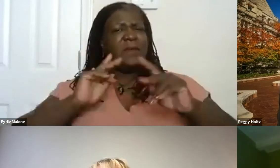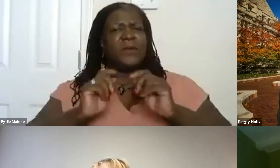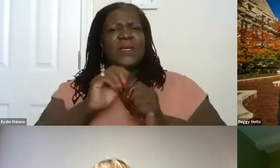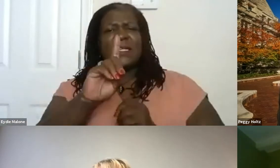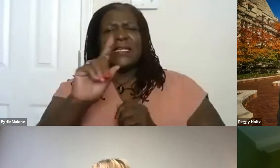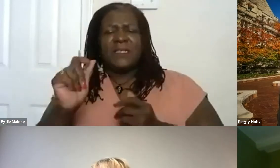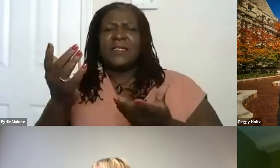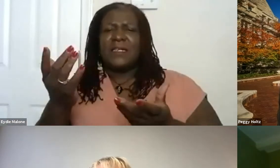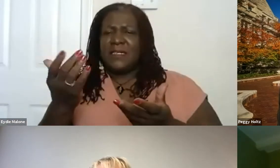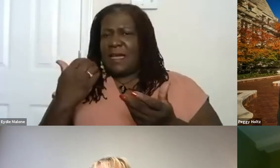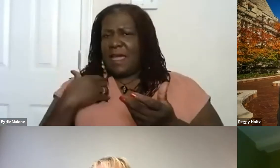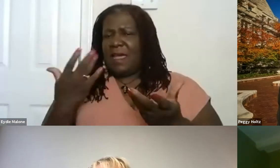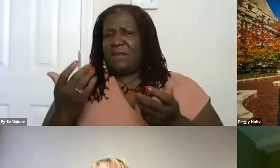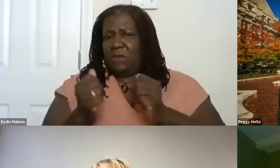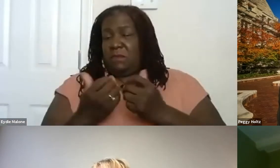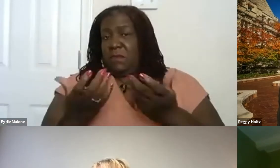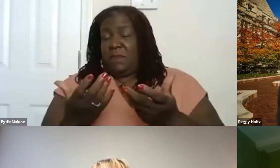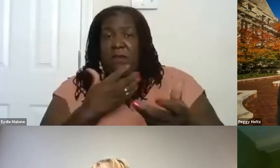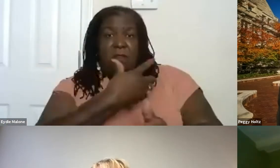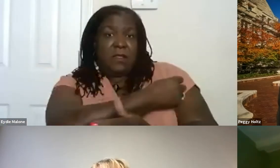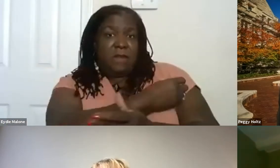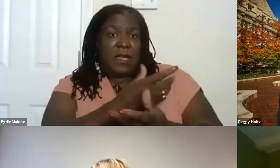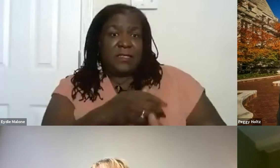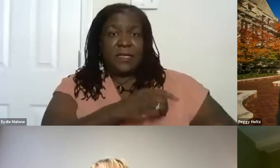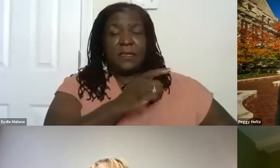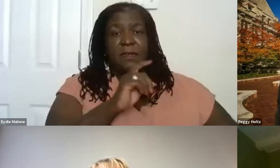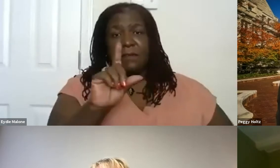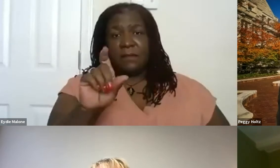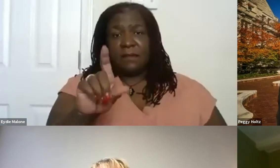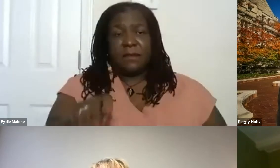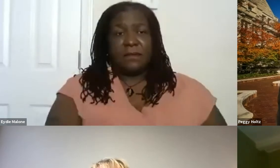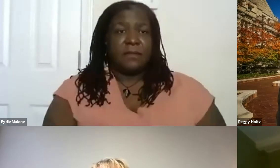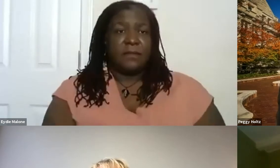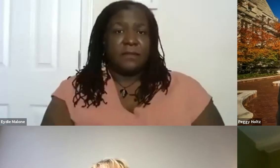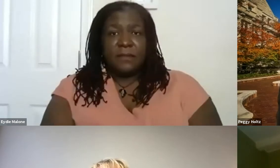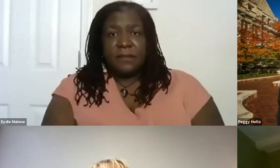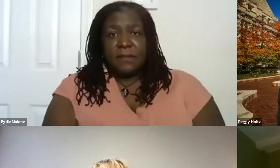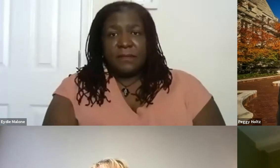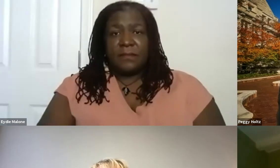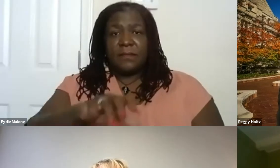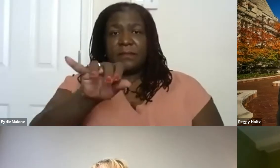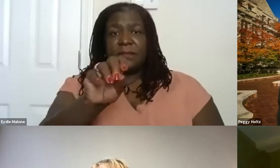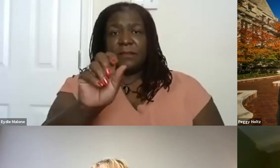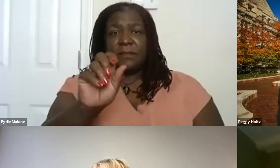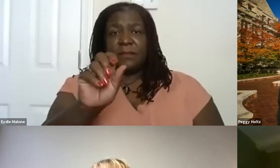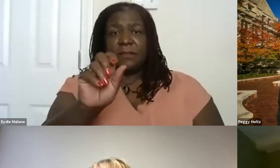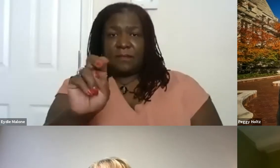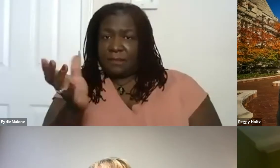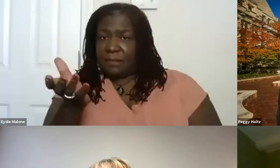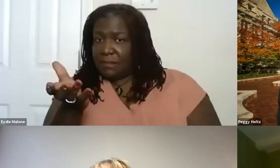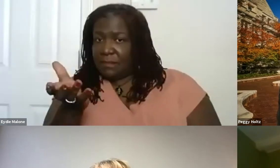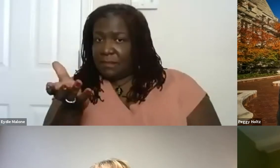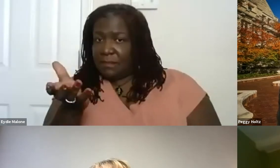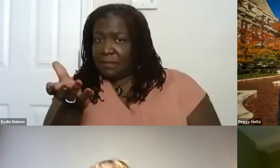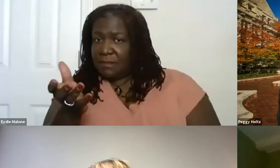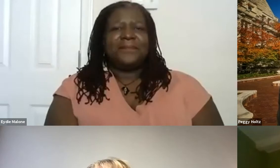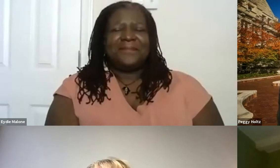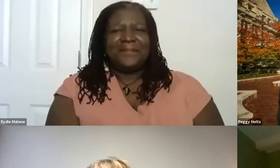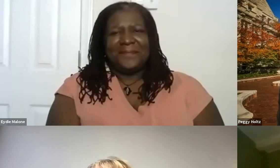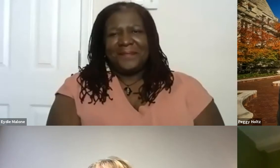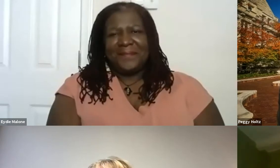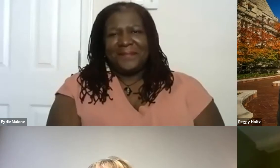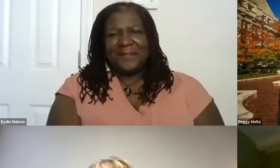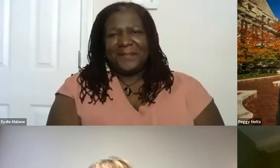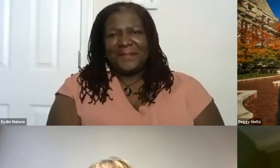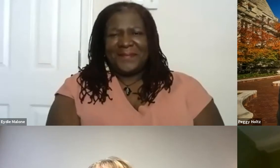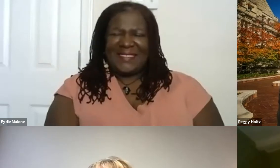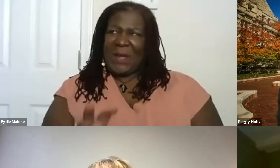vaccine? Joanne, do you want to start? JOANNE TEDESCO: Sure. So, first sorry, I would